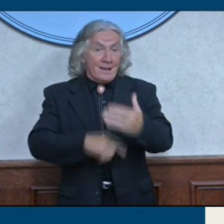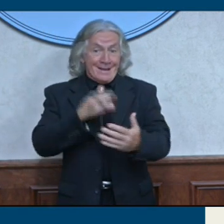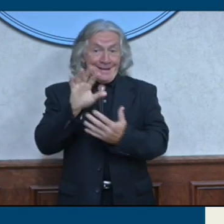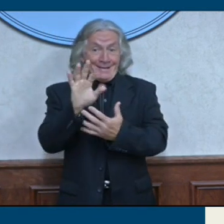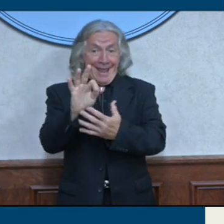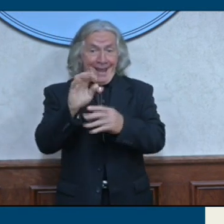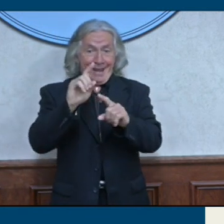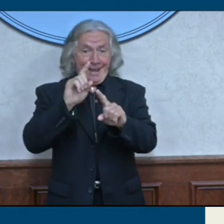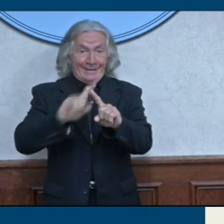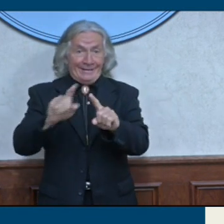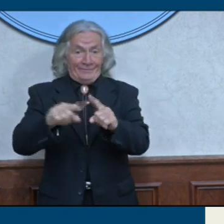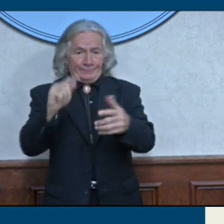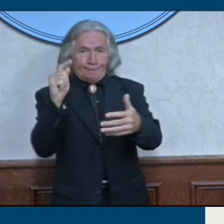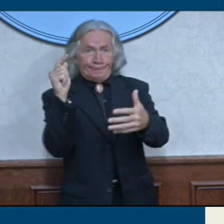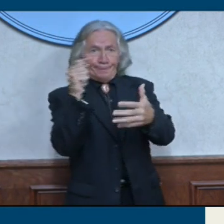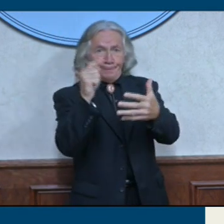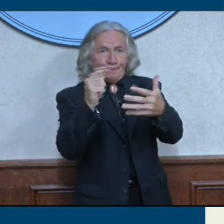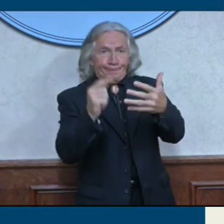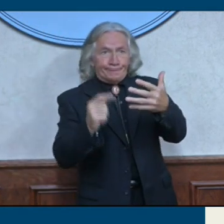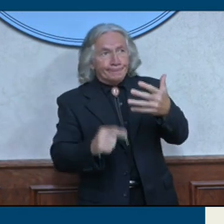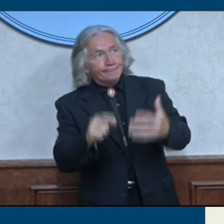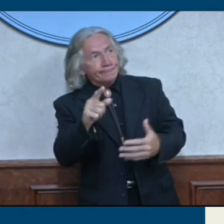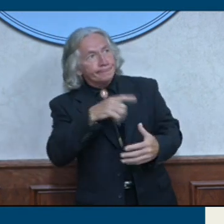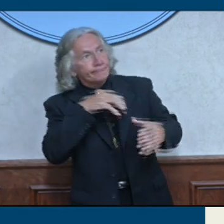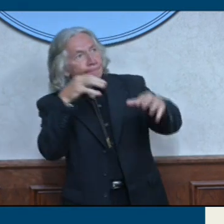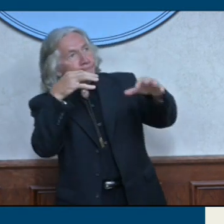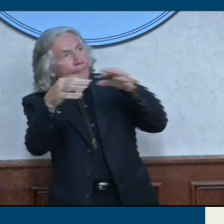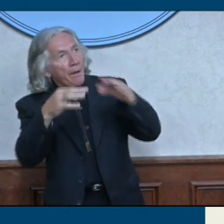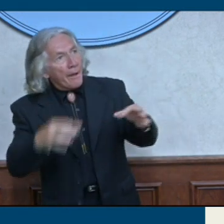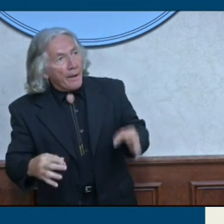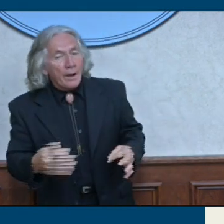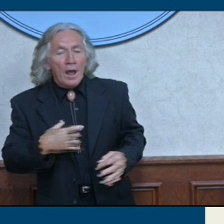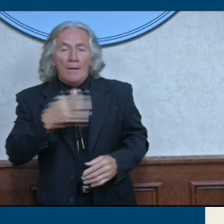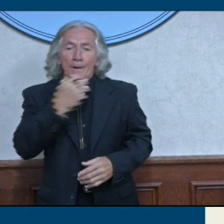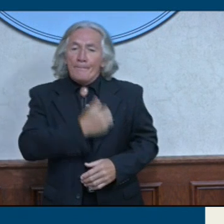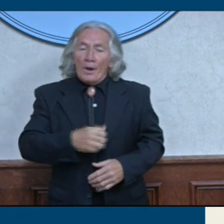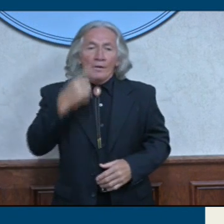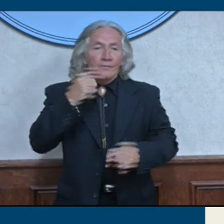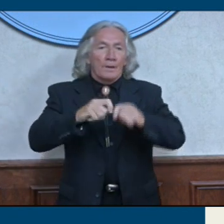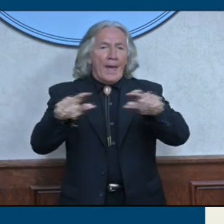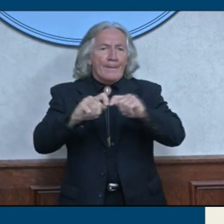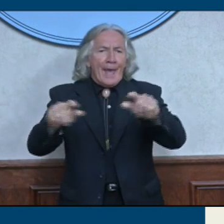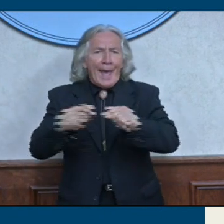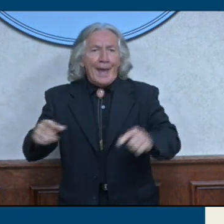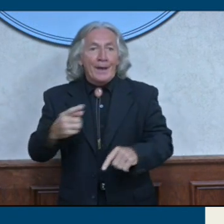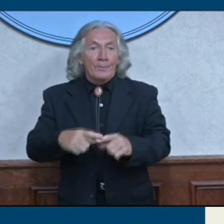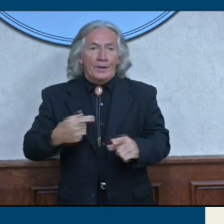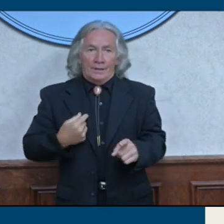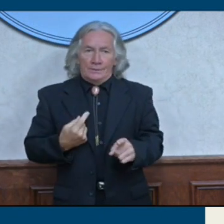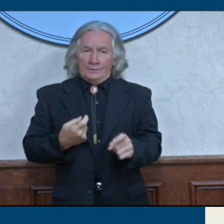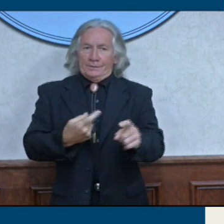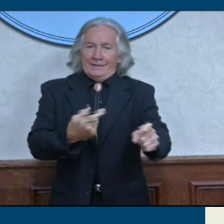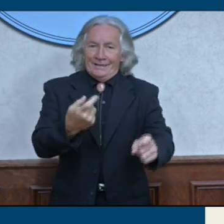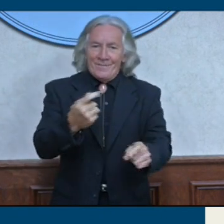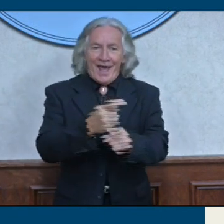THE FREEMAN CENTER IN SAN ANTONIO. SO LET ME RUN THROUGH ABOUT 9 DIFFERENT AREAS WITH YOU IT'S GOING TO BE A BIT